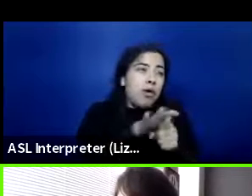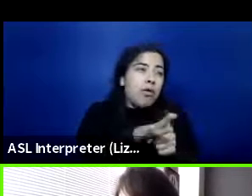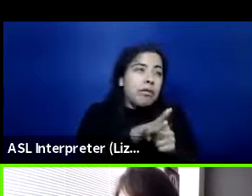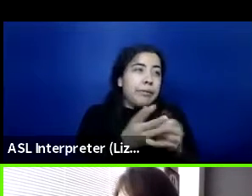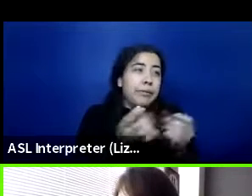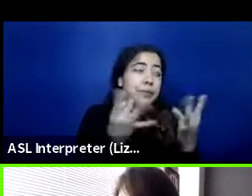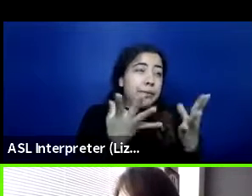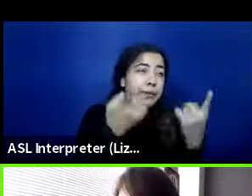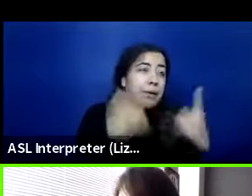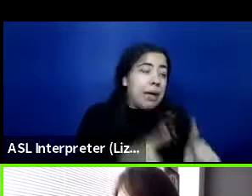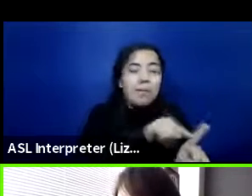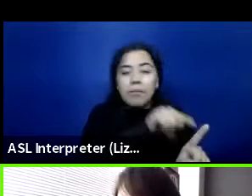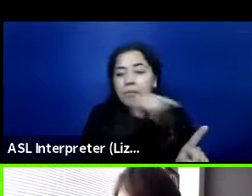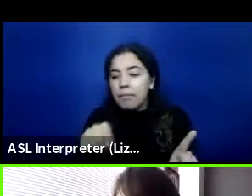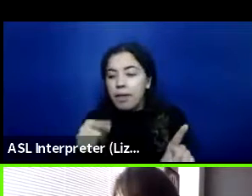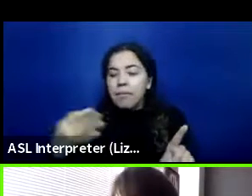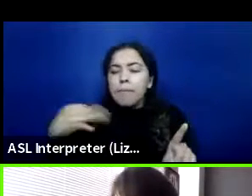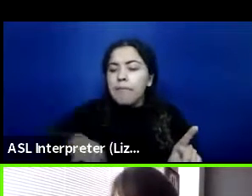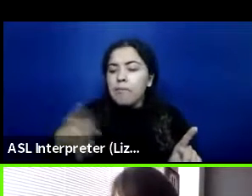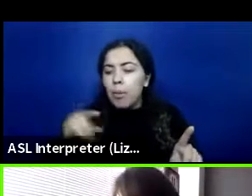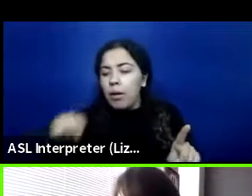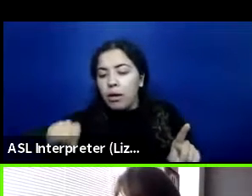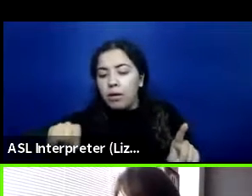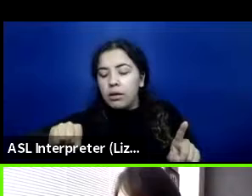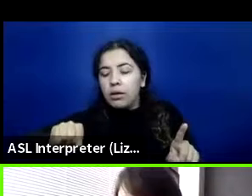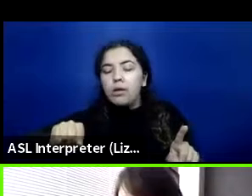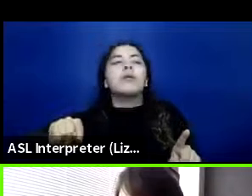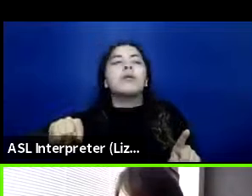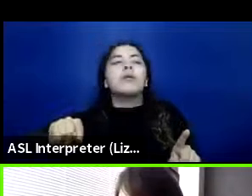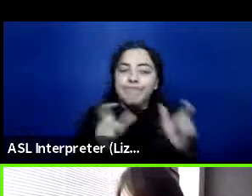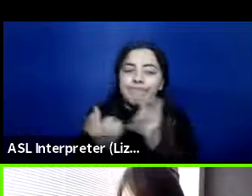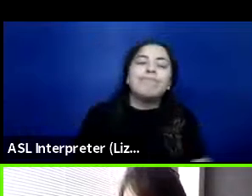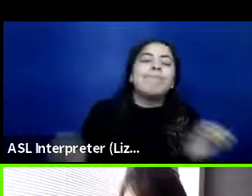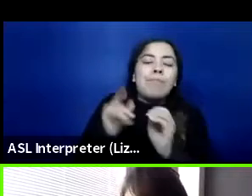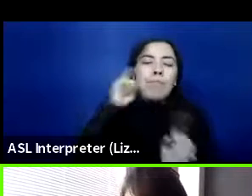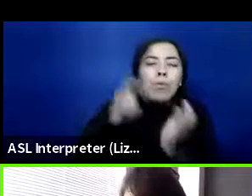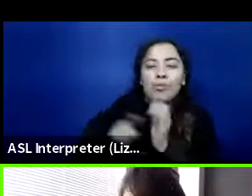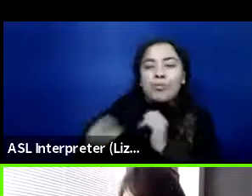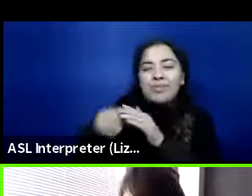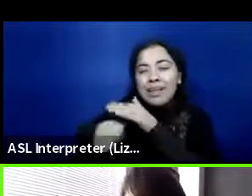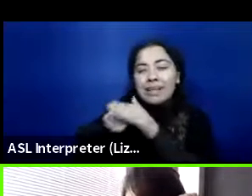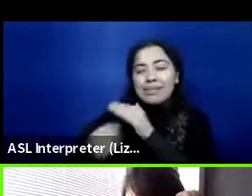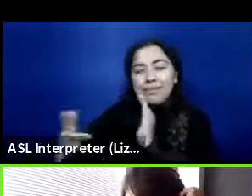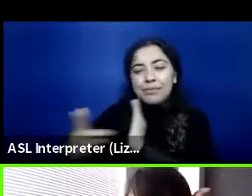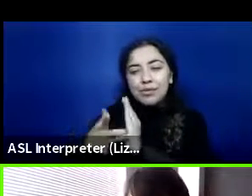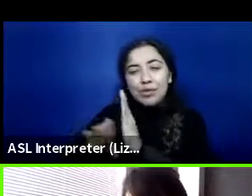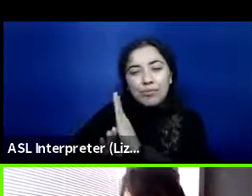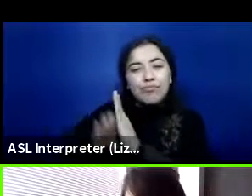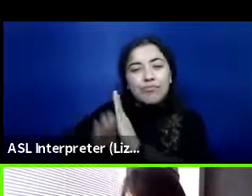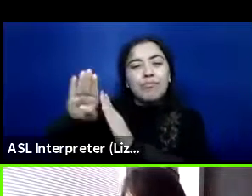around the needs of accessible technology and the education that Zoom and Teams